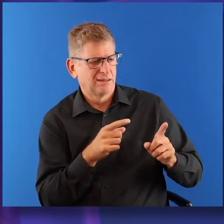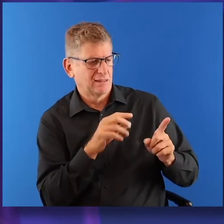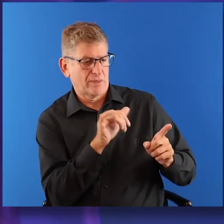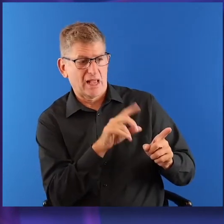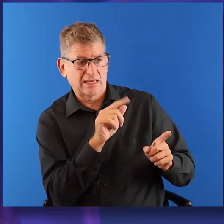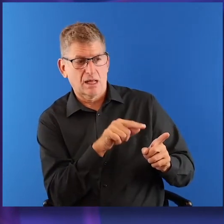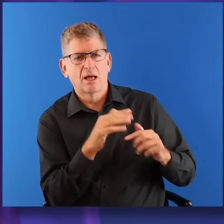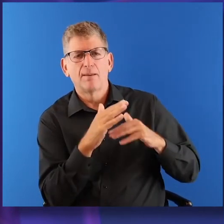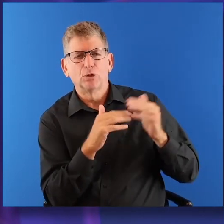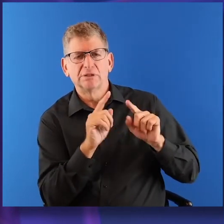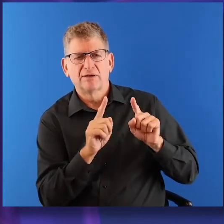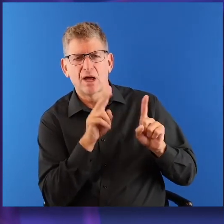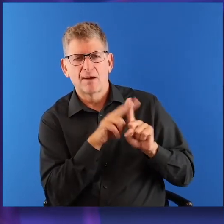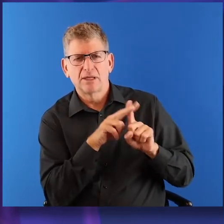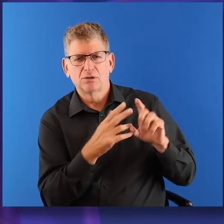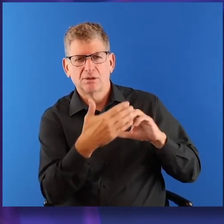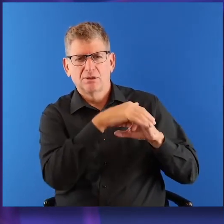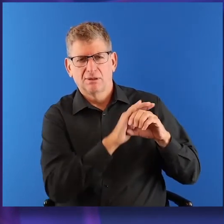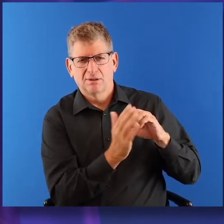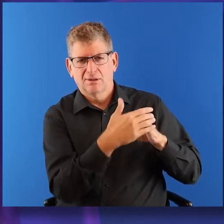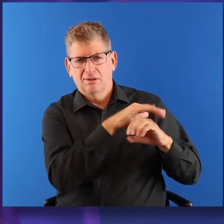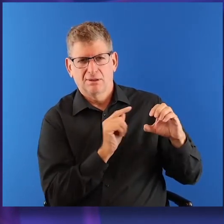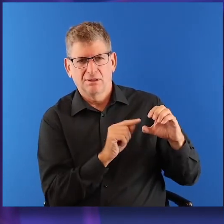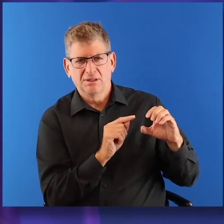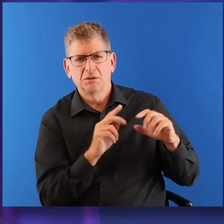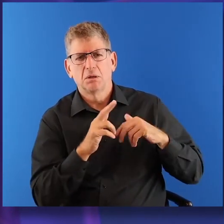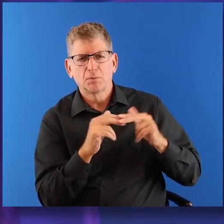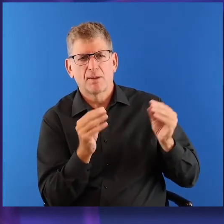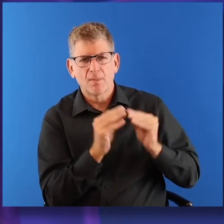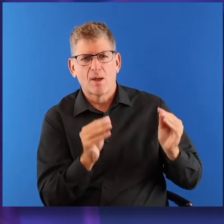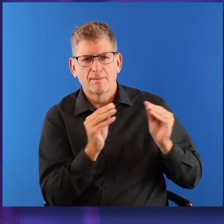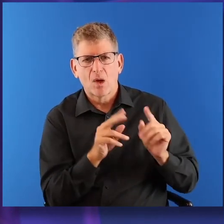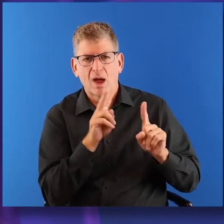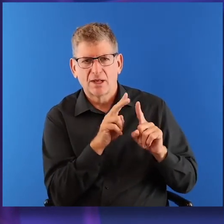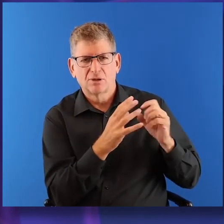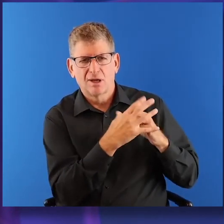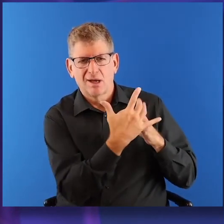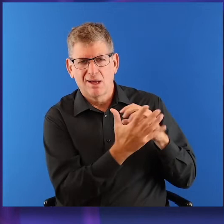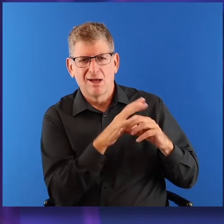applications on top of them, and then over time, we started building more and more of those applications in